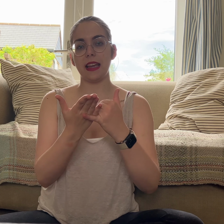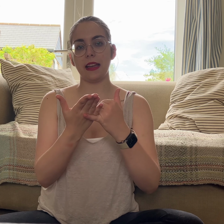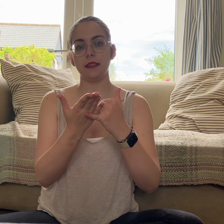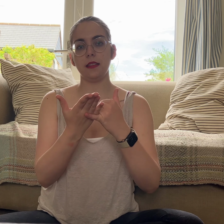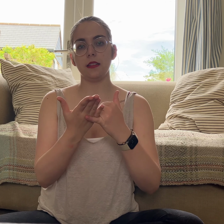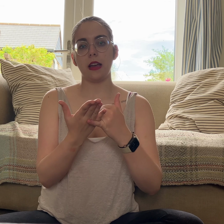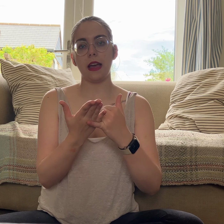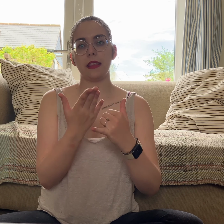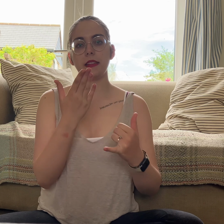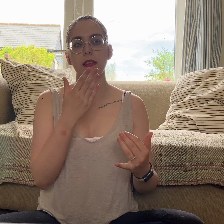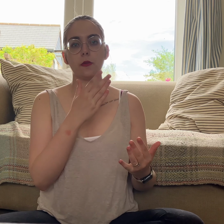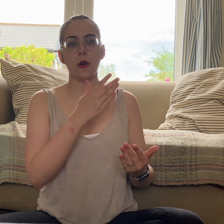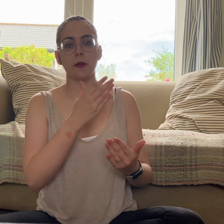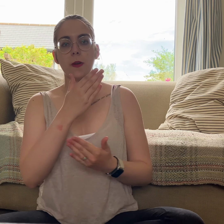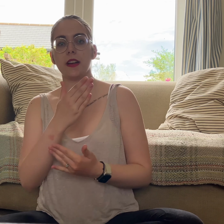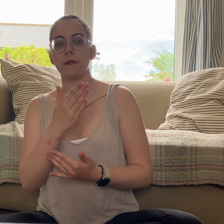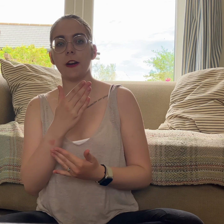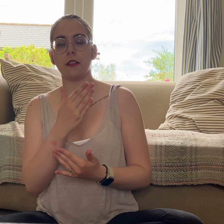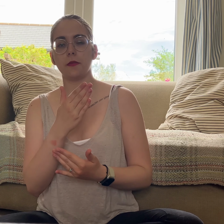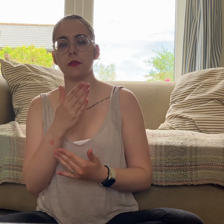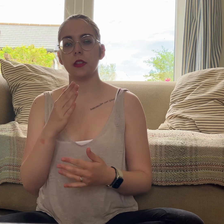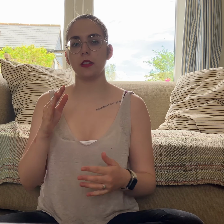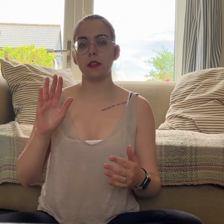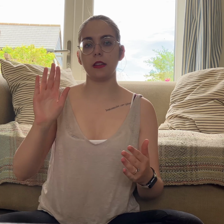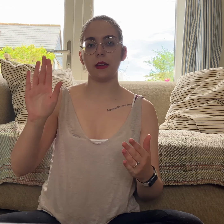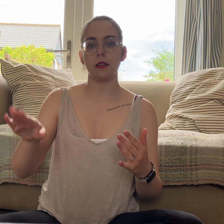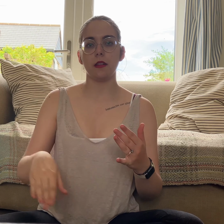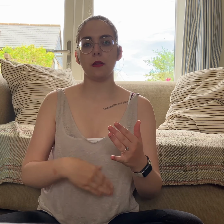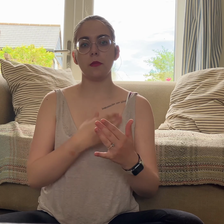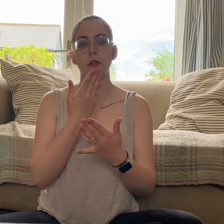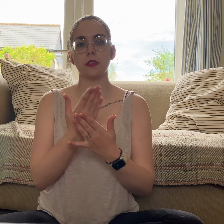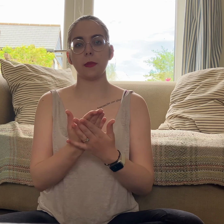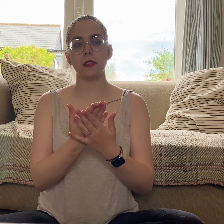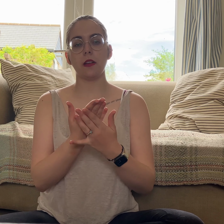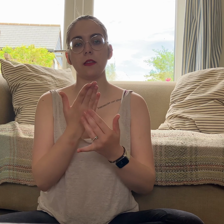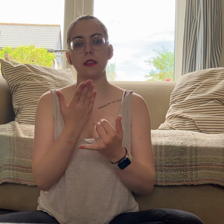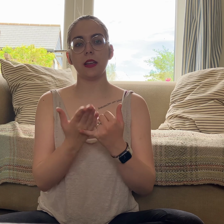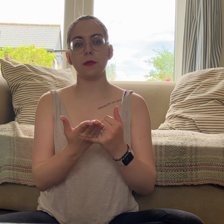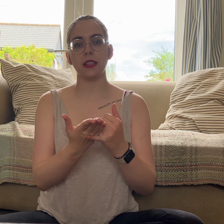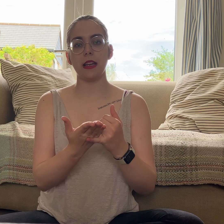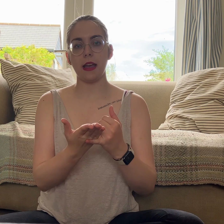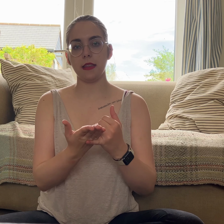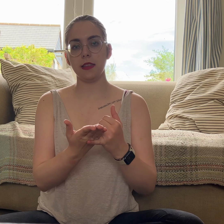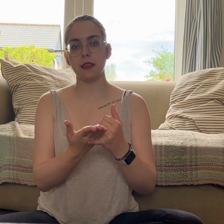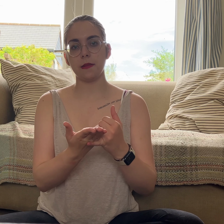end" and as it's quite quickly right after each other, you can merge them into "until the end".